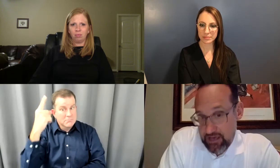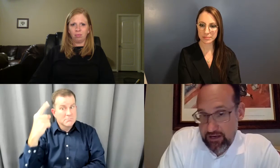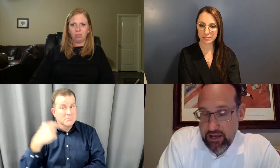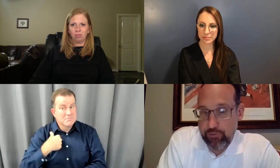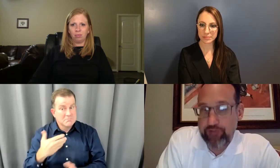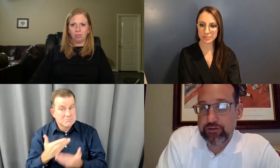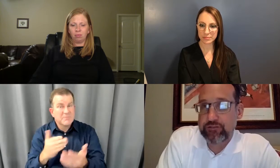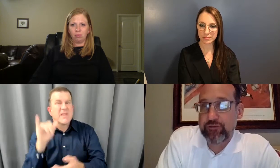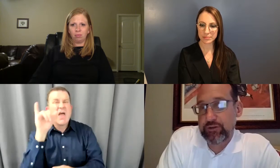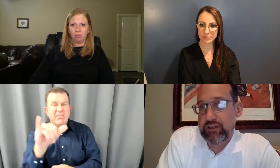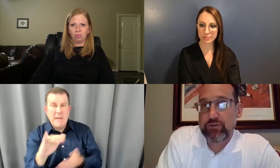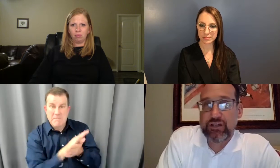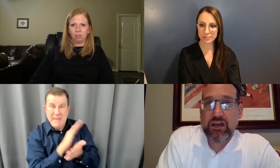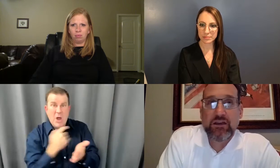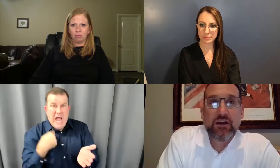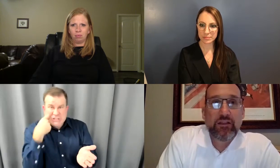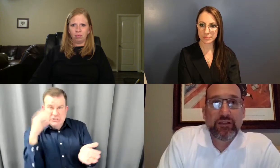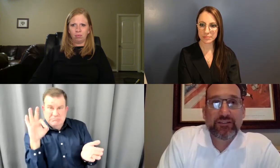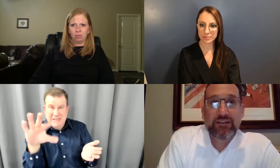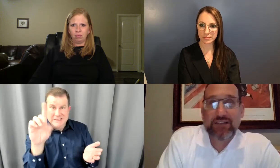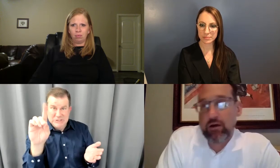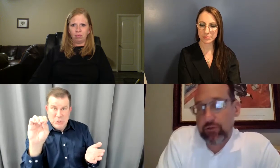that I referenced from the DOJ that sets out